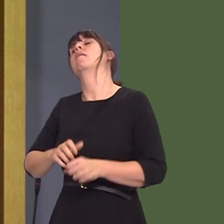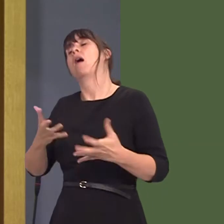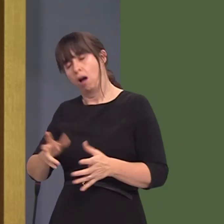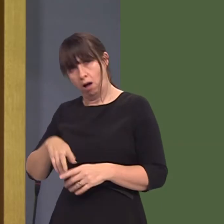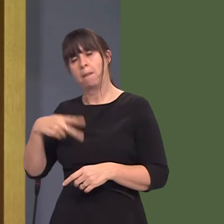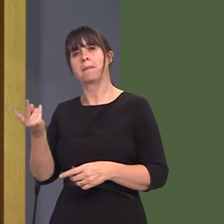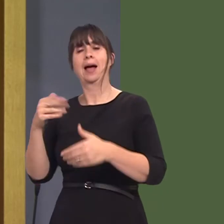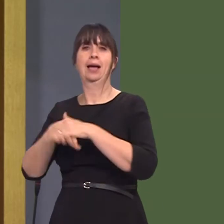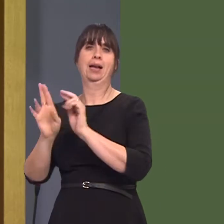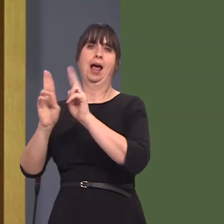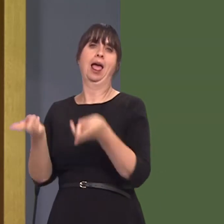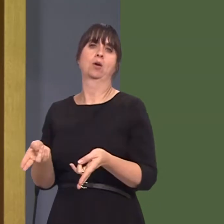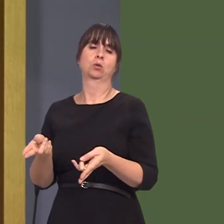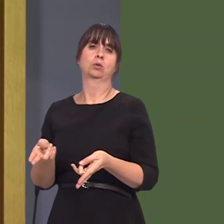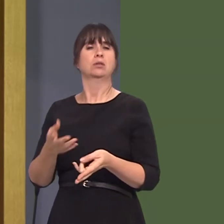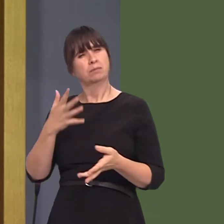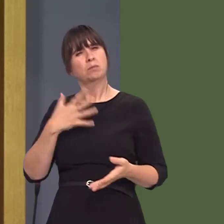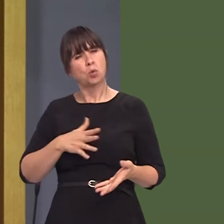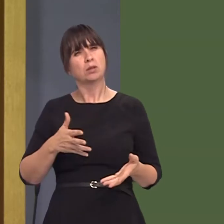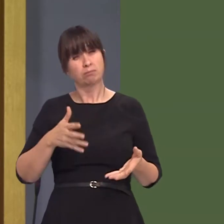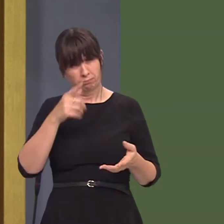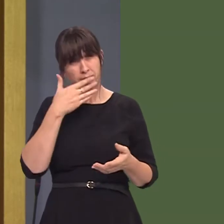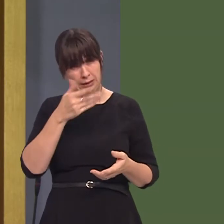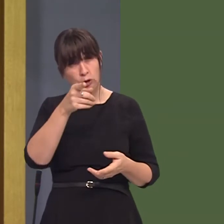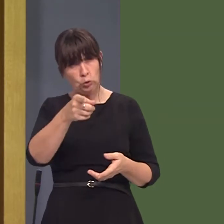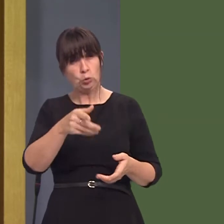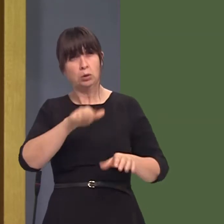So, Iím wondering if we could encourage, and you could encourage, people to actually